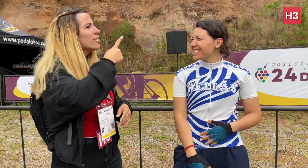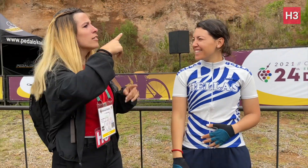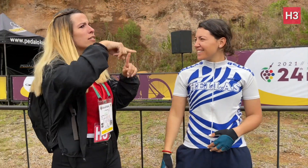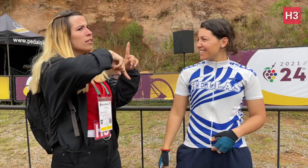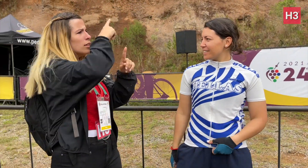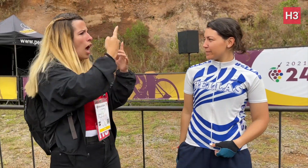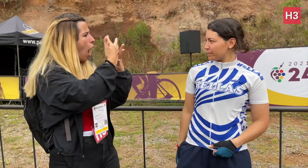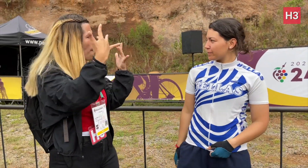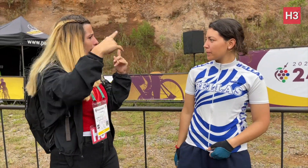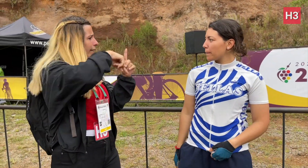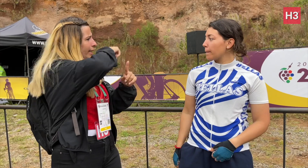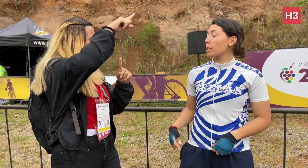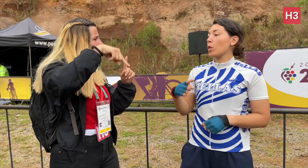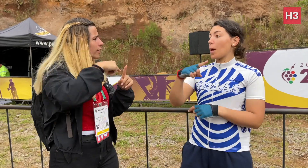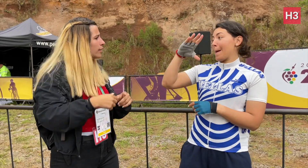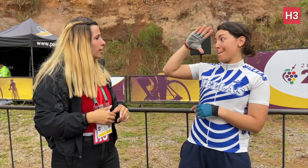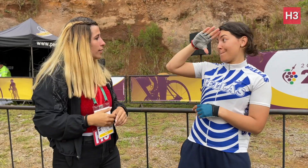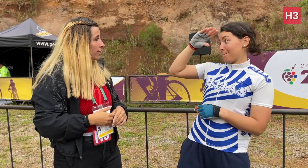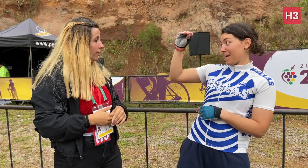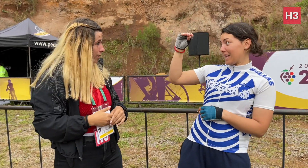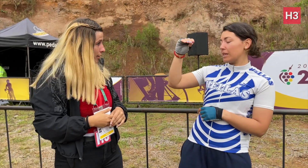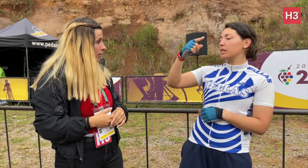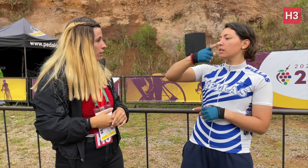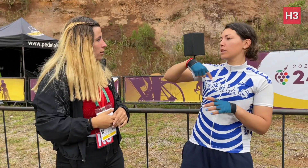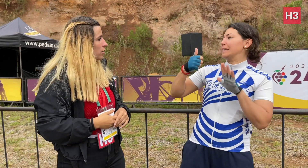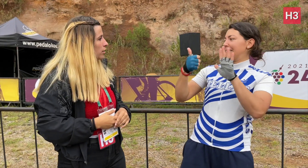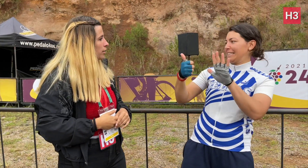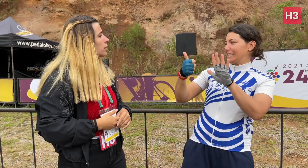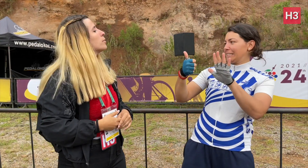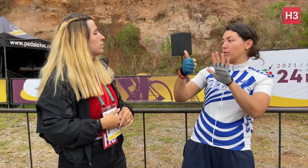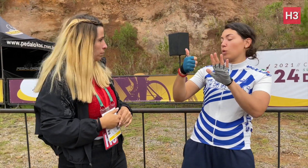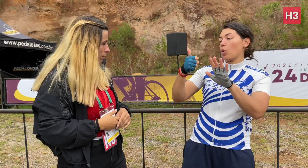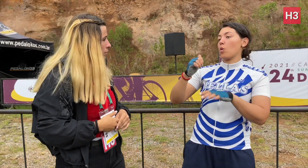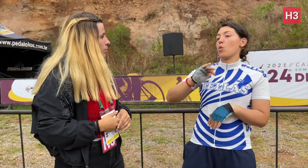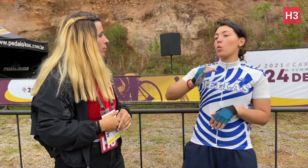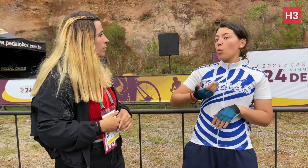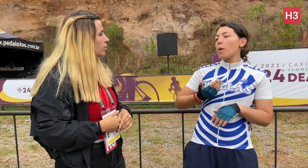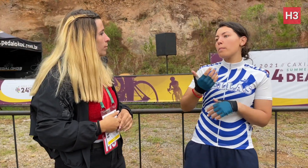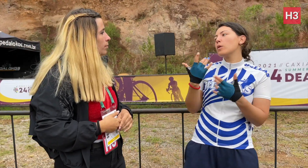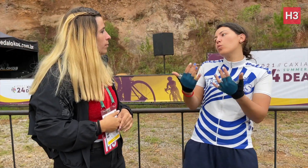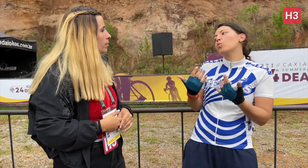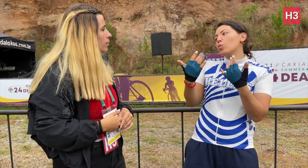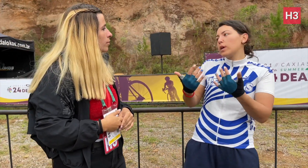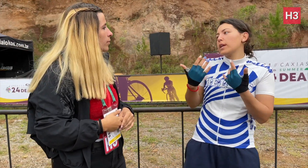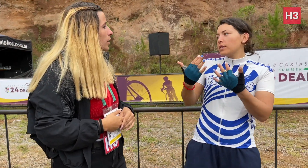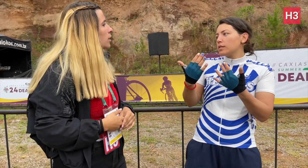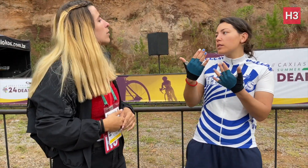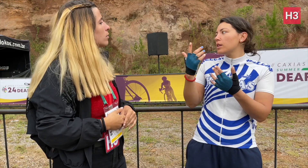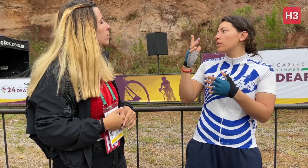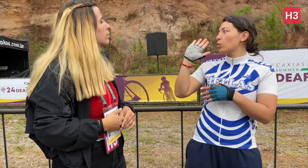How many laps do you have to bike? For men, six laps. For women, we’ll find out after we complete the first lap.